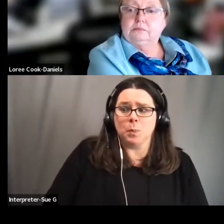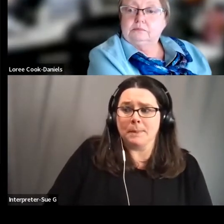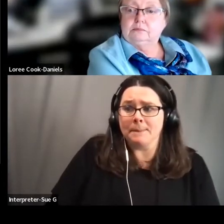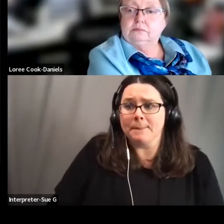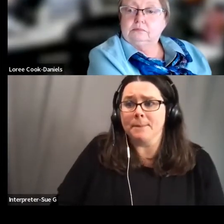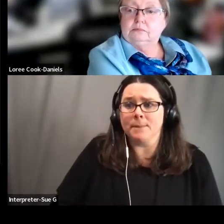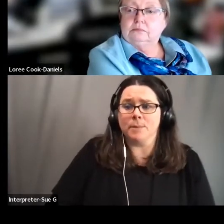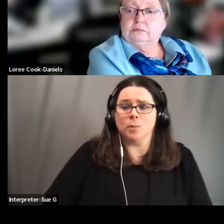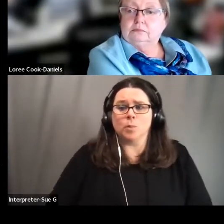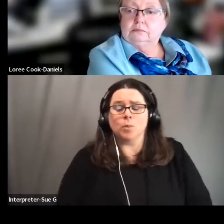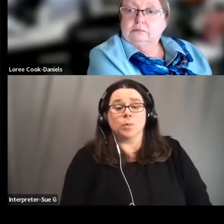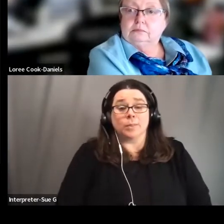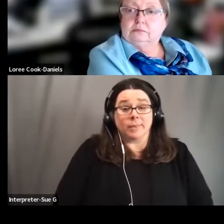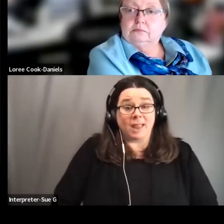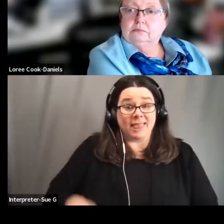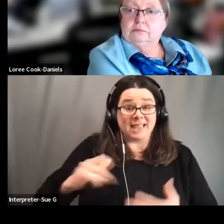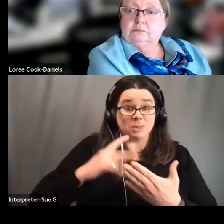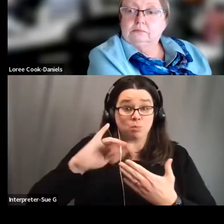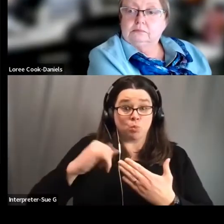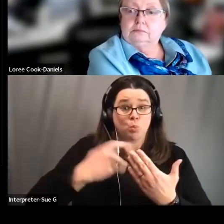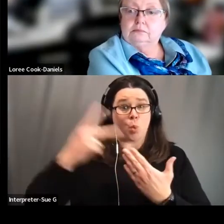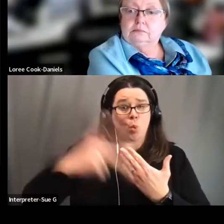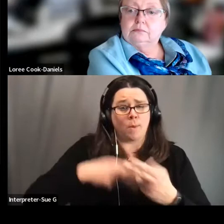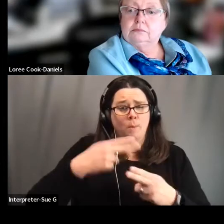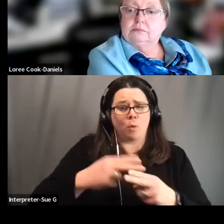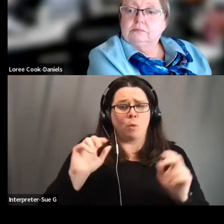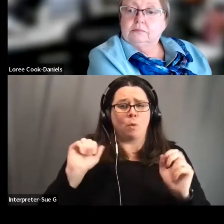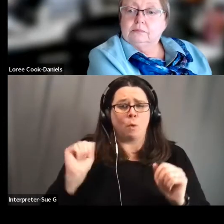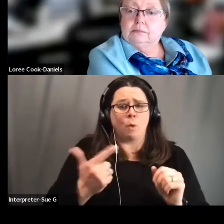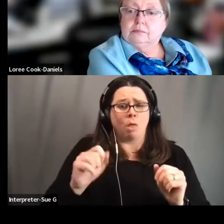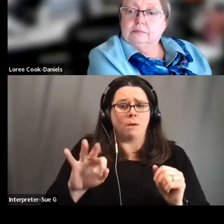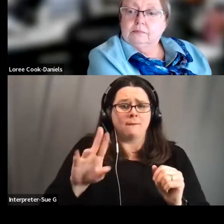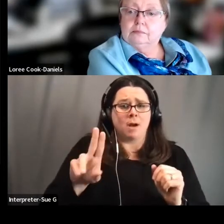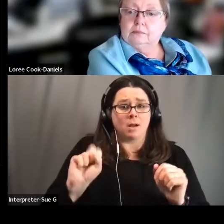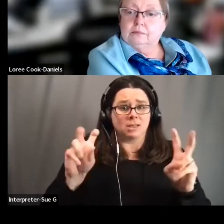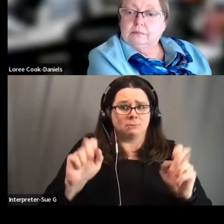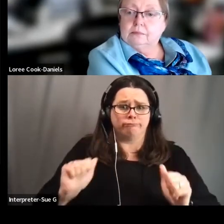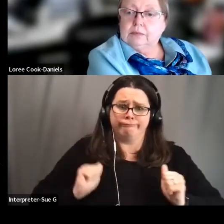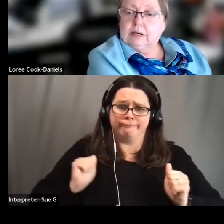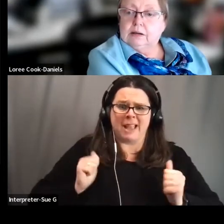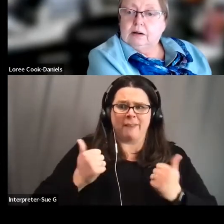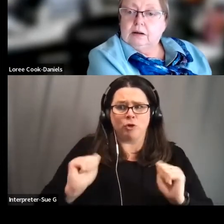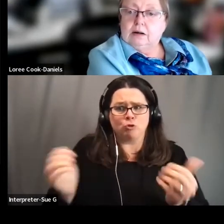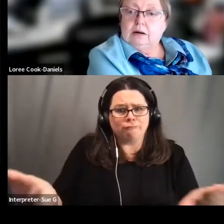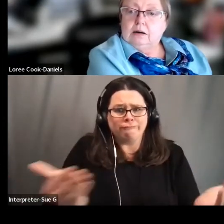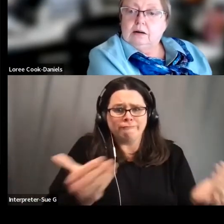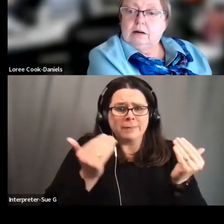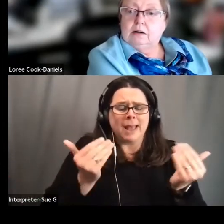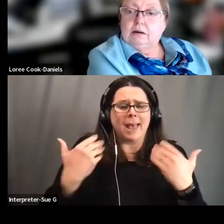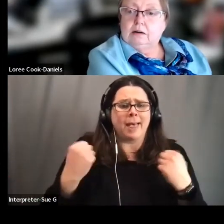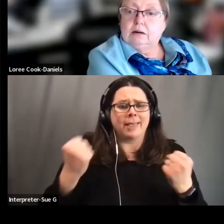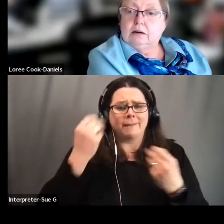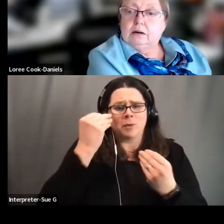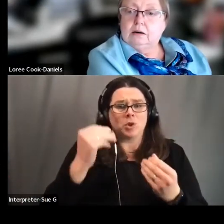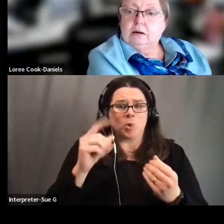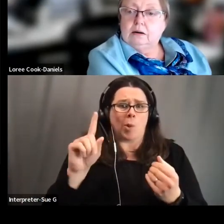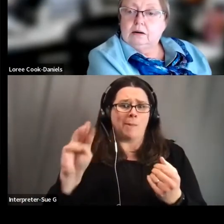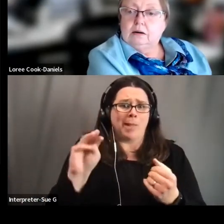[Narrator] The All of Us Research Program is an ambitious effort to gather health information from one million or more people across the U.S..